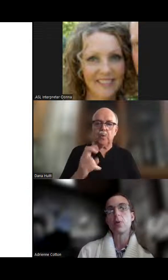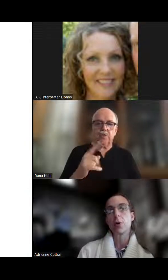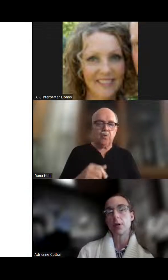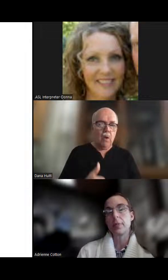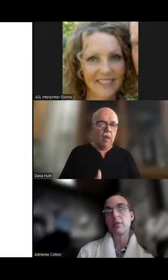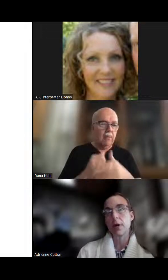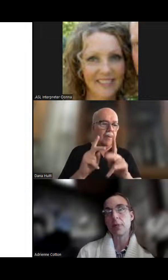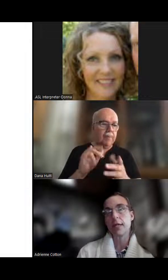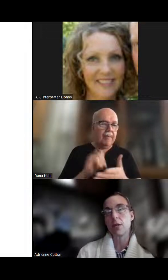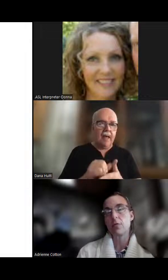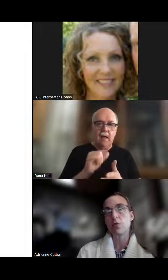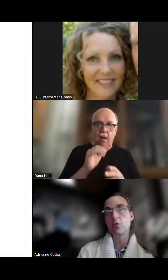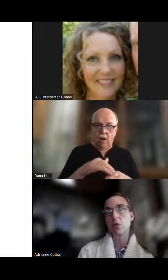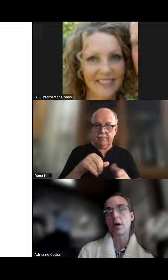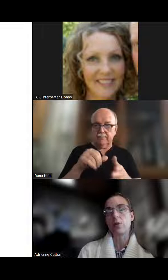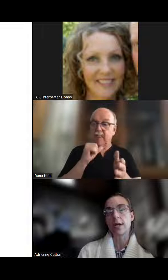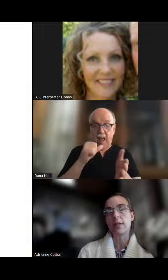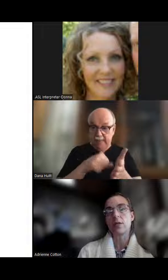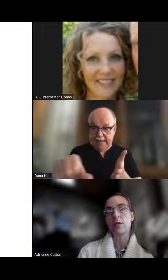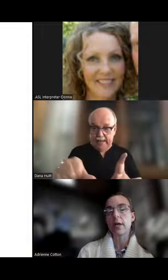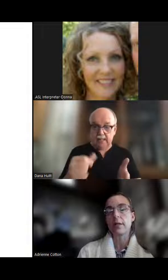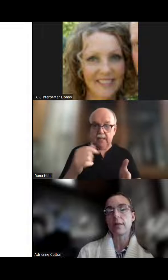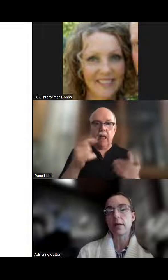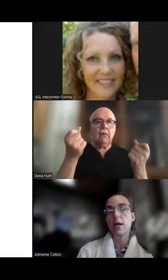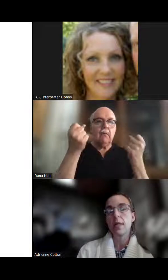jobs that you can have, in my opinion. It's one of the